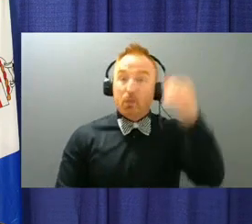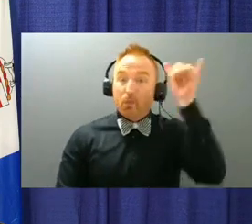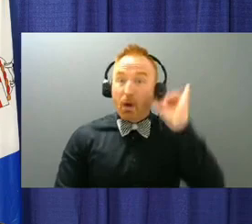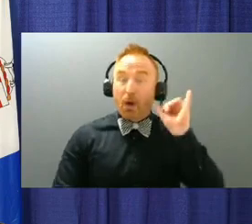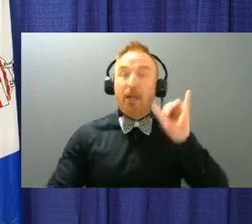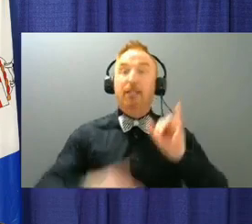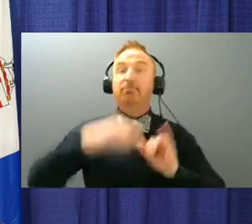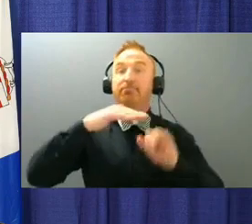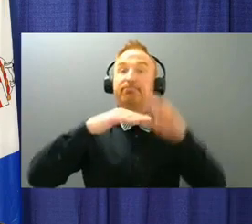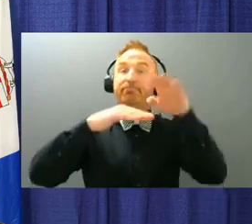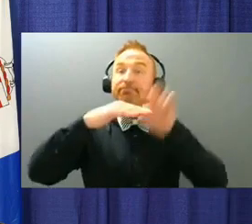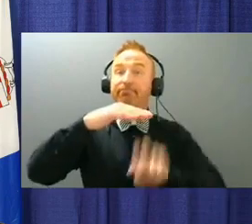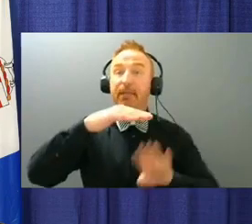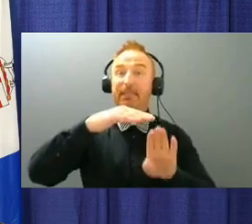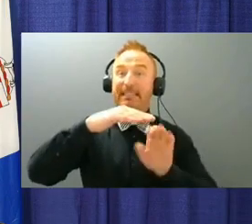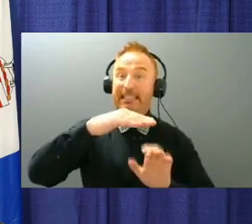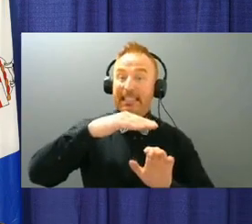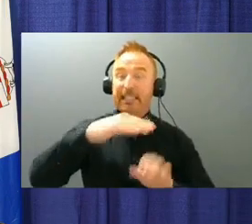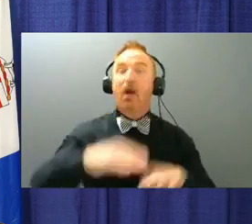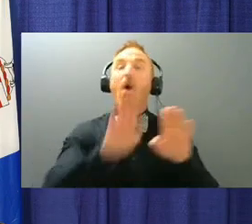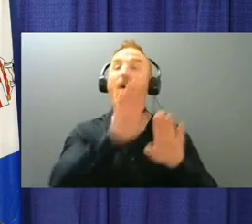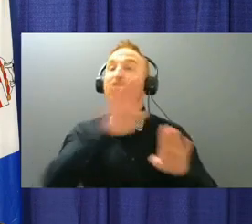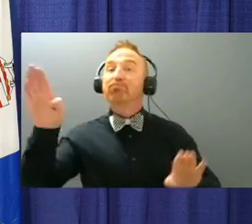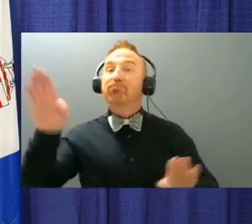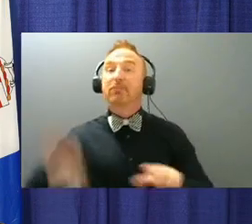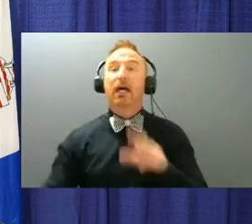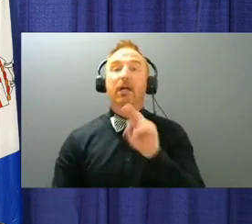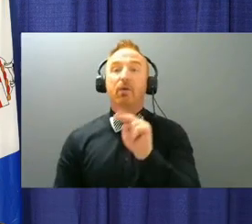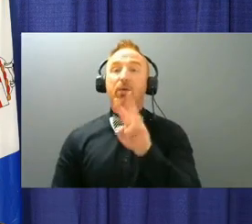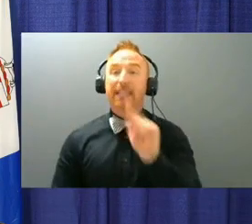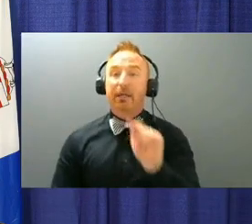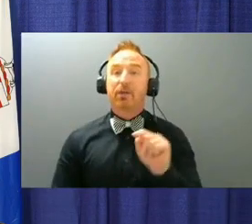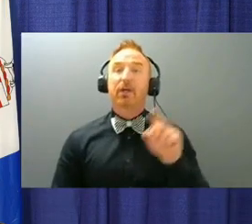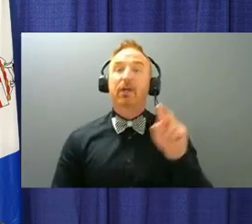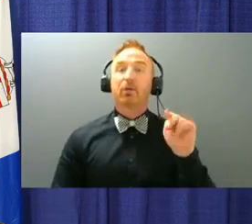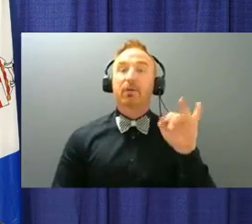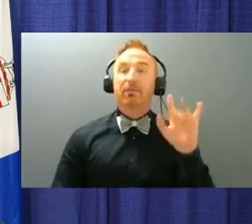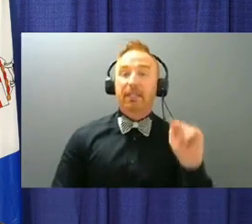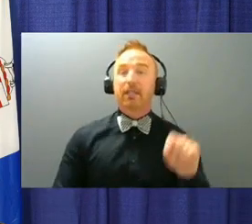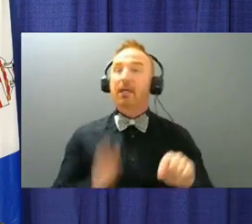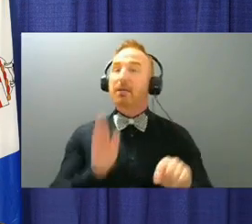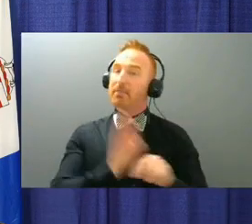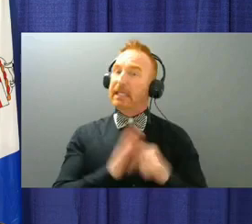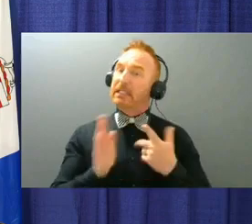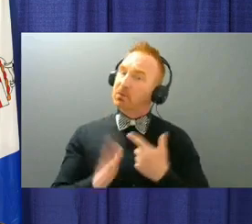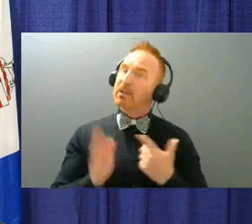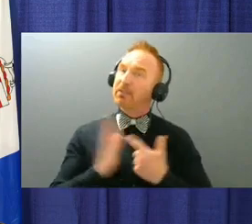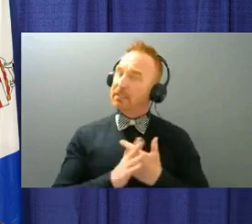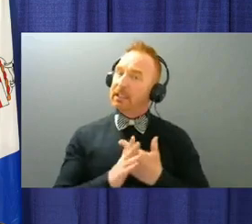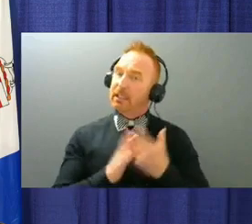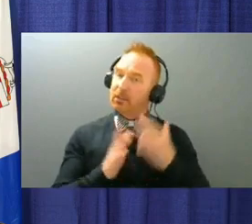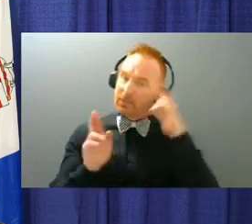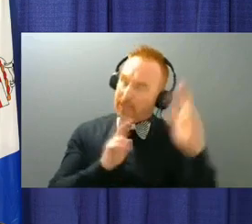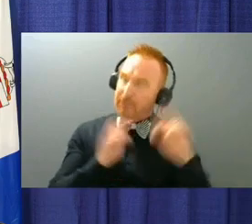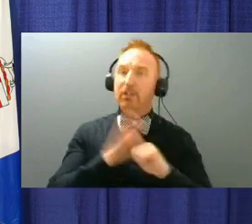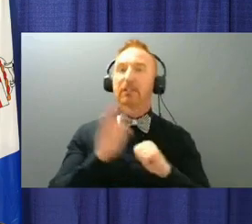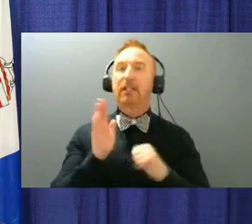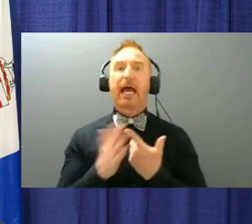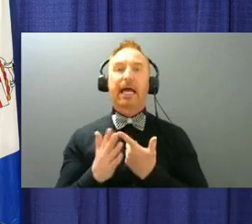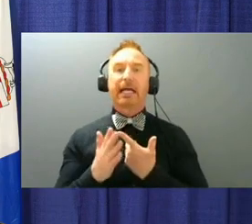or Nunavut, or if you have come in contact with anyone who has been diagnosed with COVID-19. Most of all, most important,